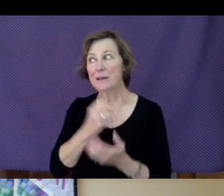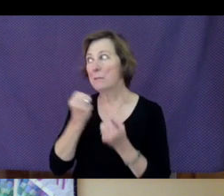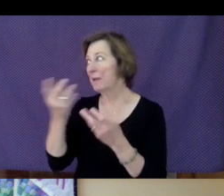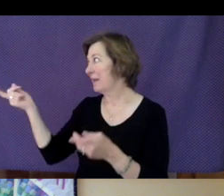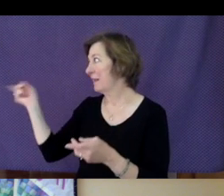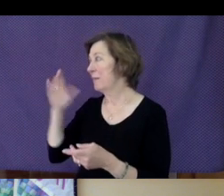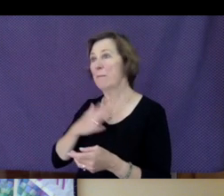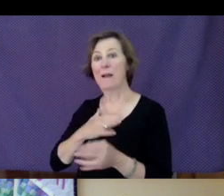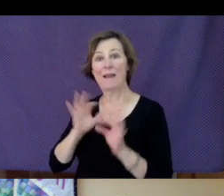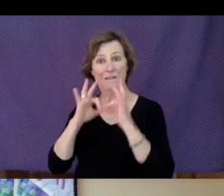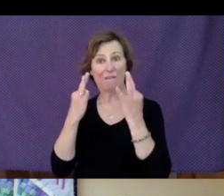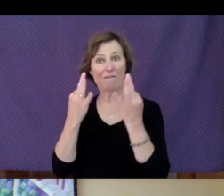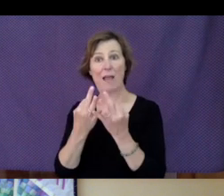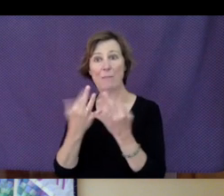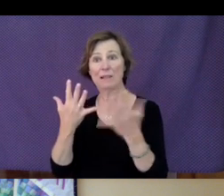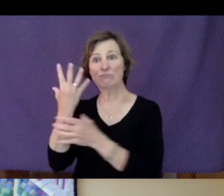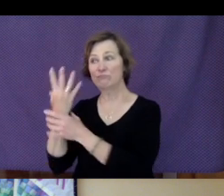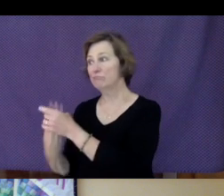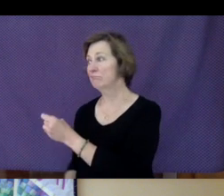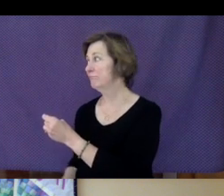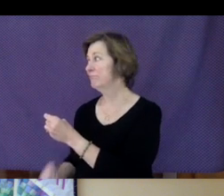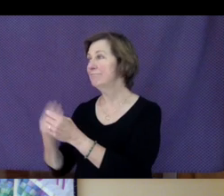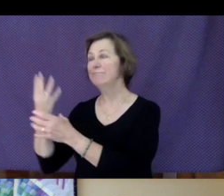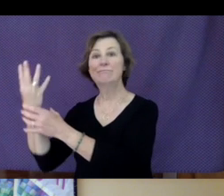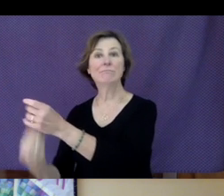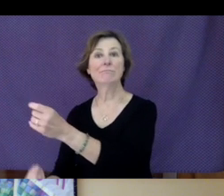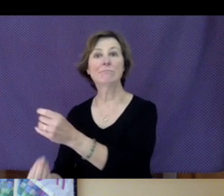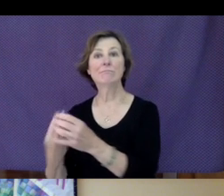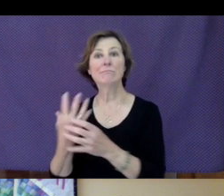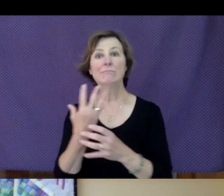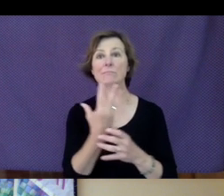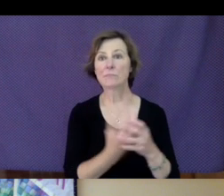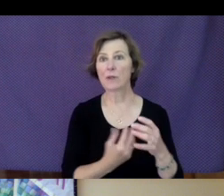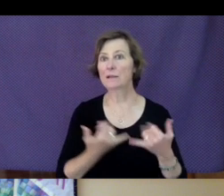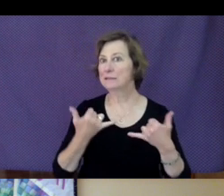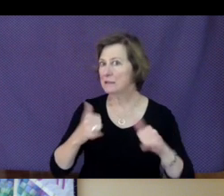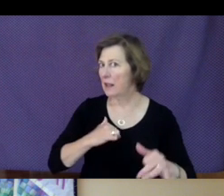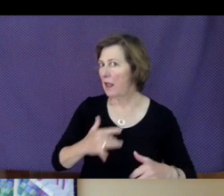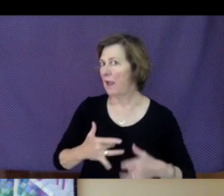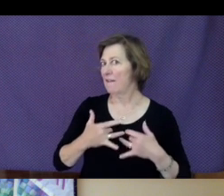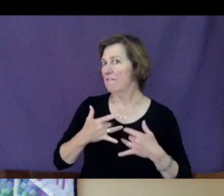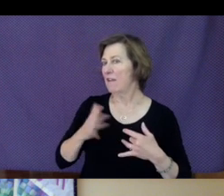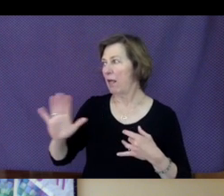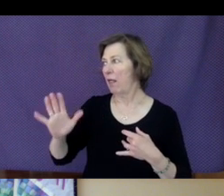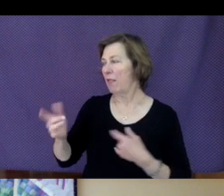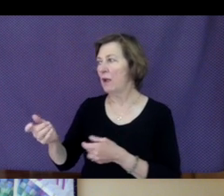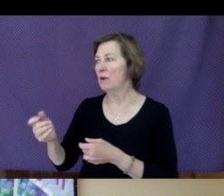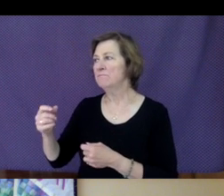Yet I still Feel the pull of their dreams their hopes